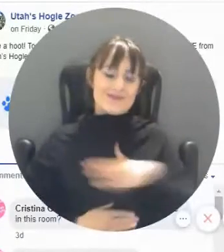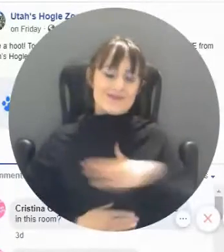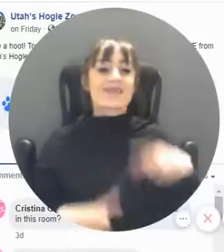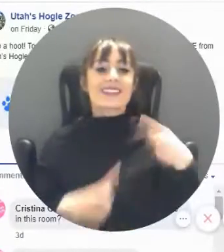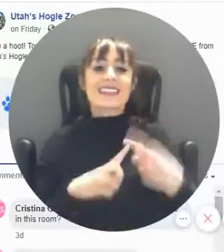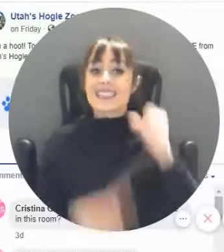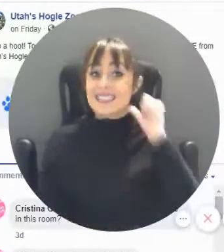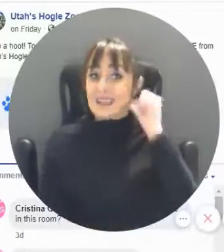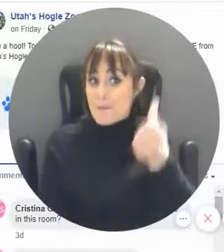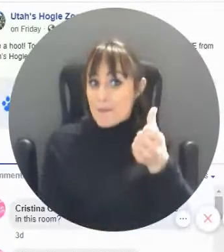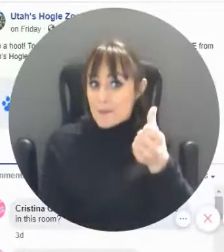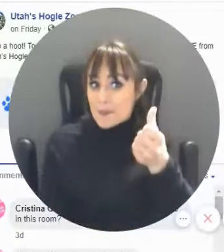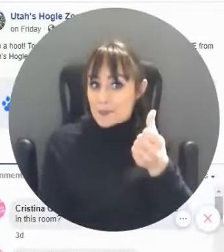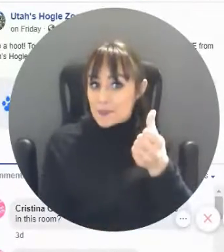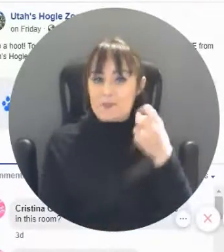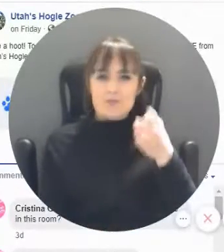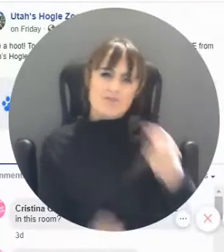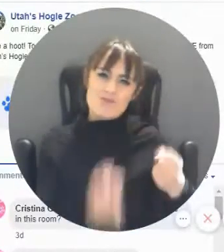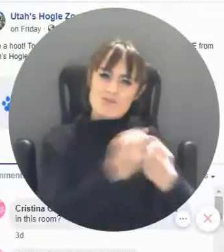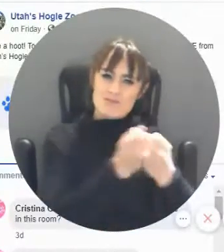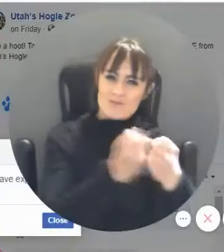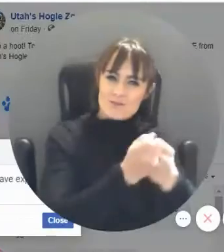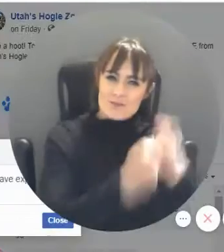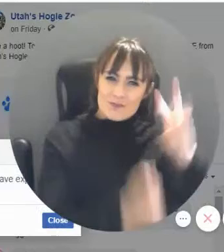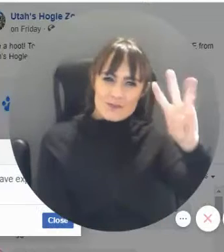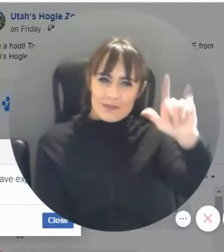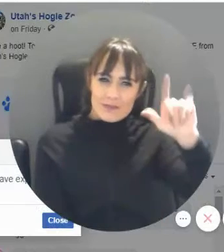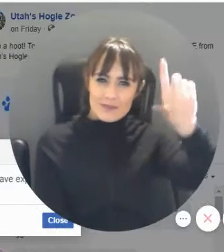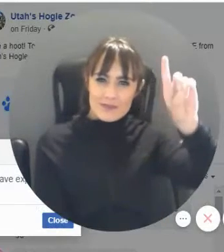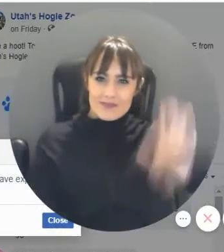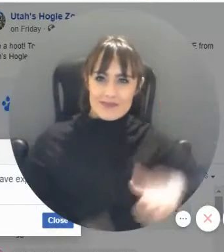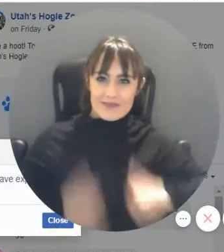Remember to always be a champion for wildlife. Take care. Bye bye now!